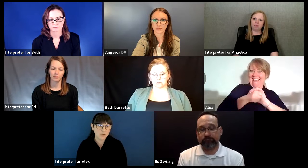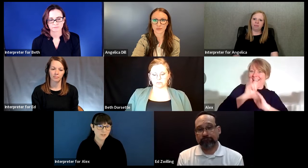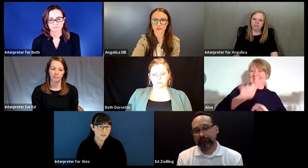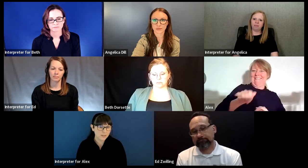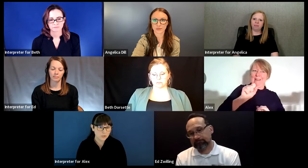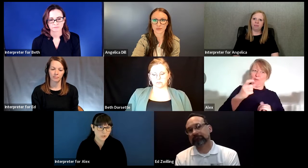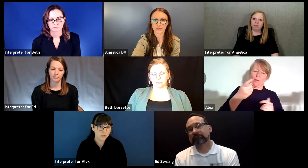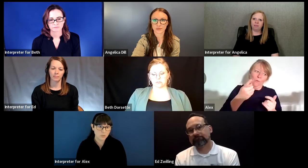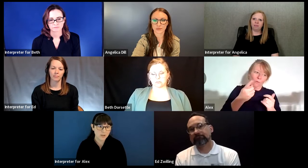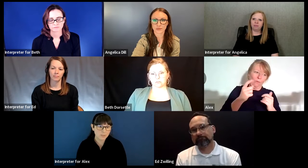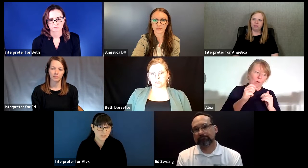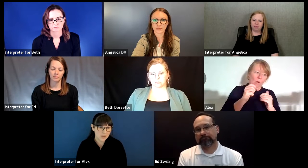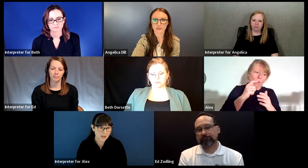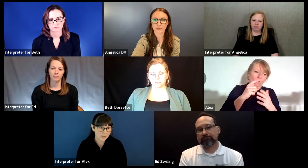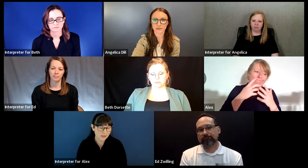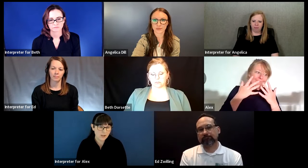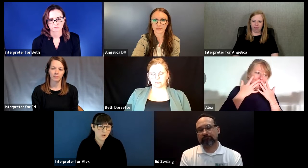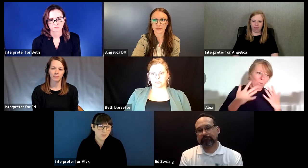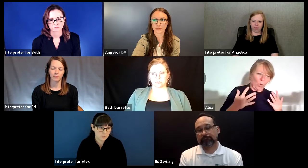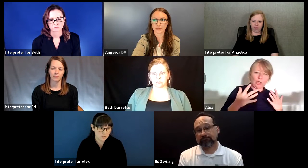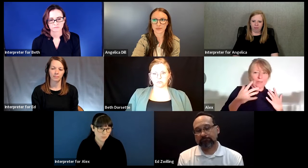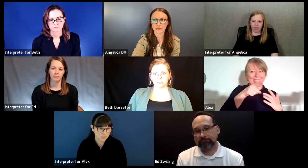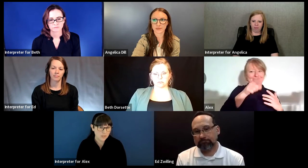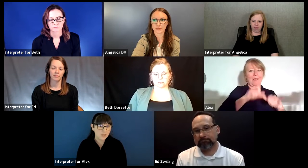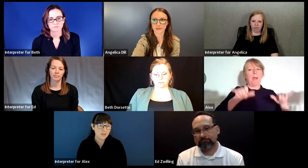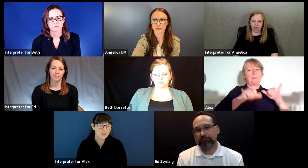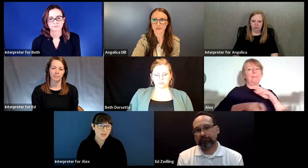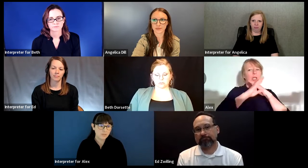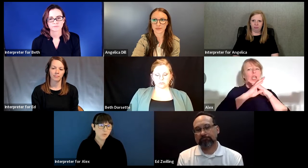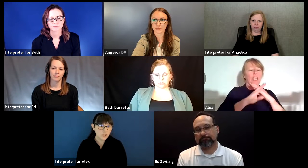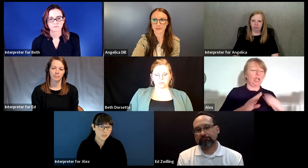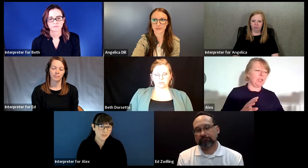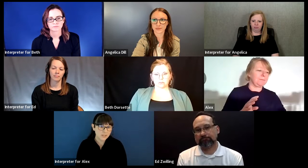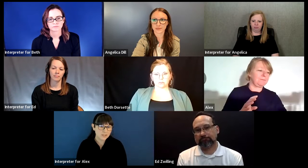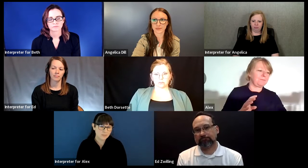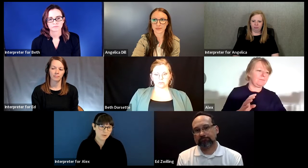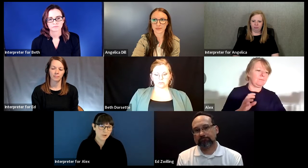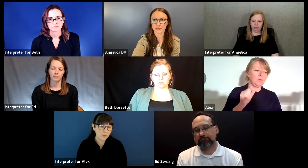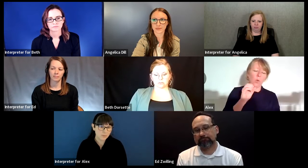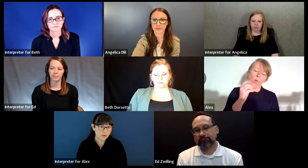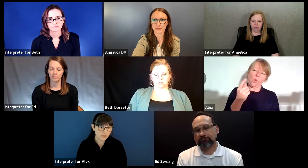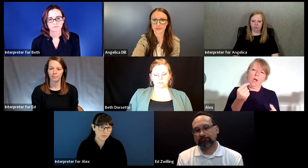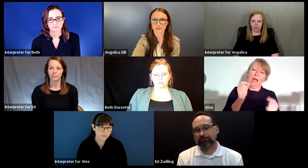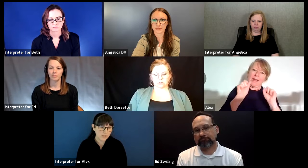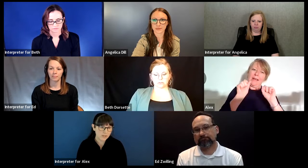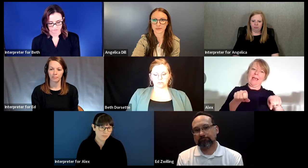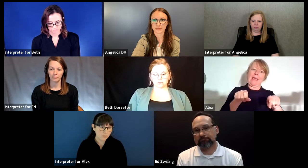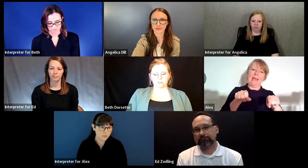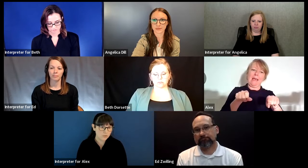Or maybe we need a sign language interpreter so we're not able to hide and not disclose. And unfortunately, it's a very common barrier for many Deaf folks.